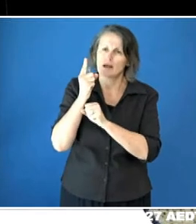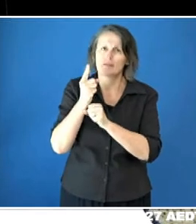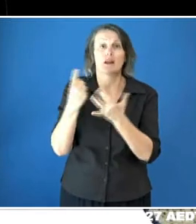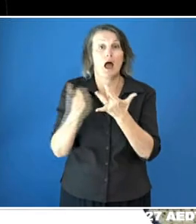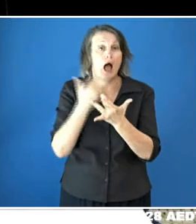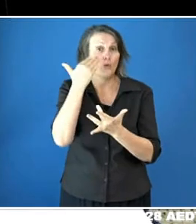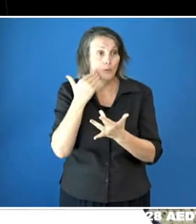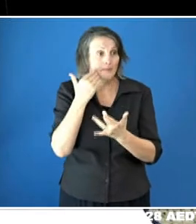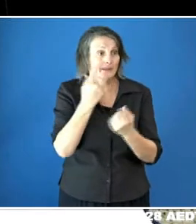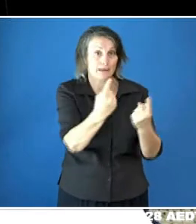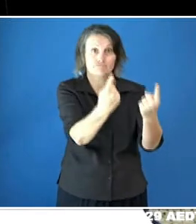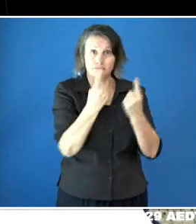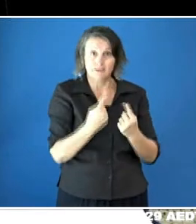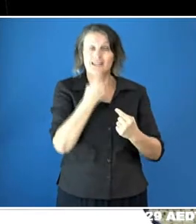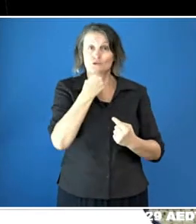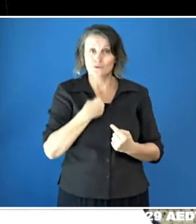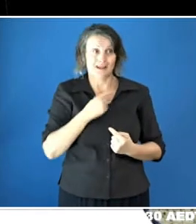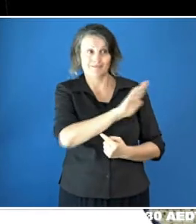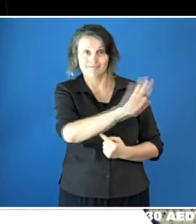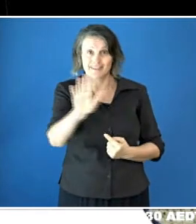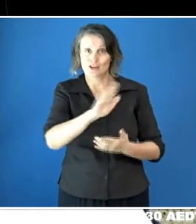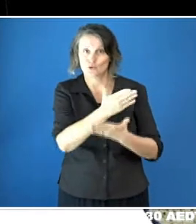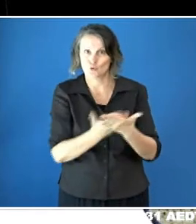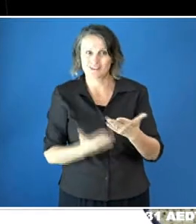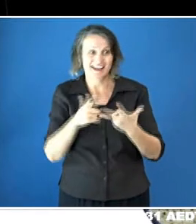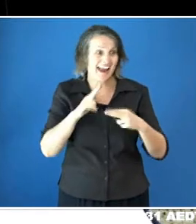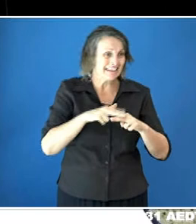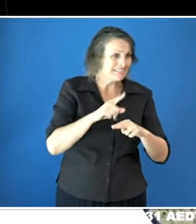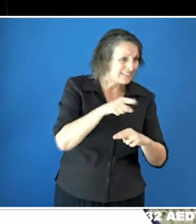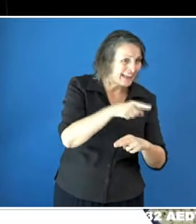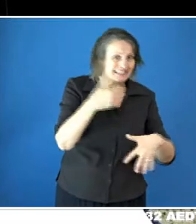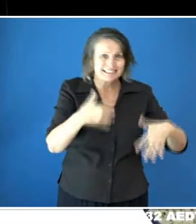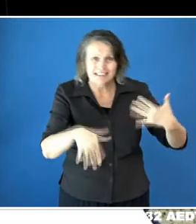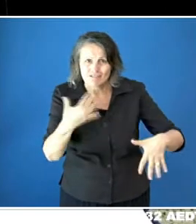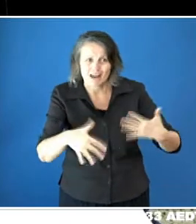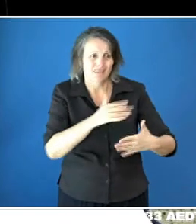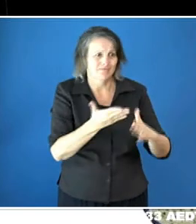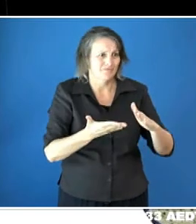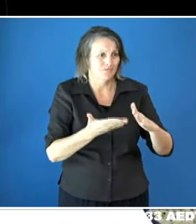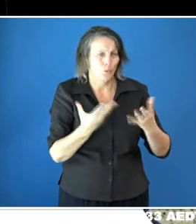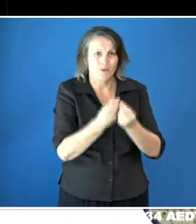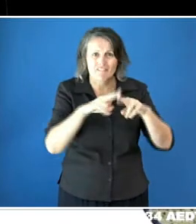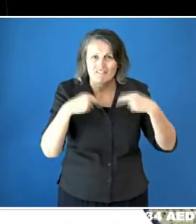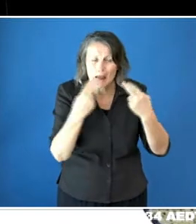their stories. And if they are in trouble in their families, or with their boyfriends, or